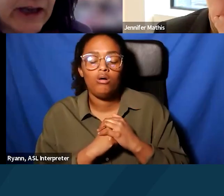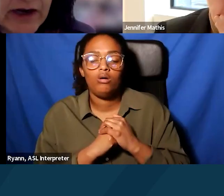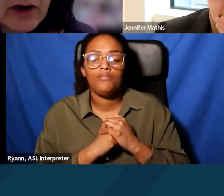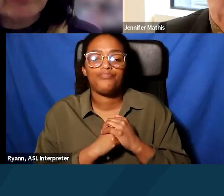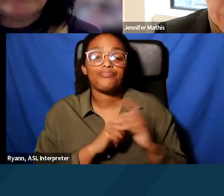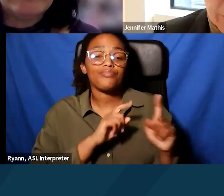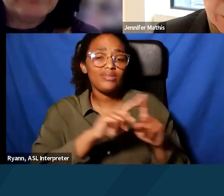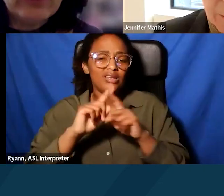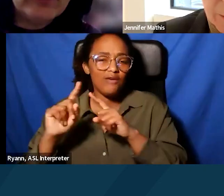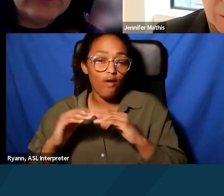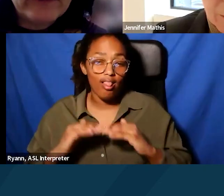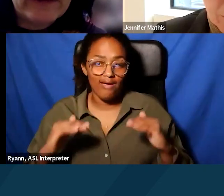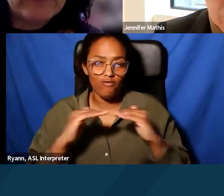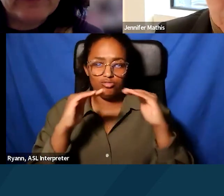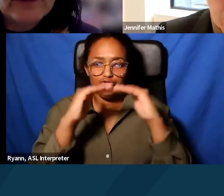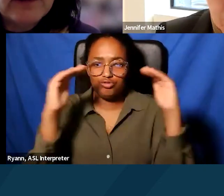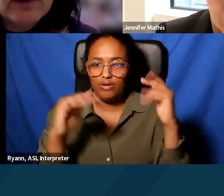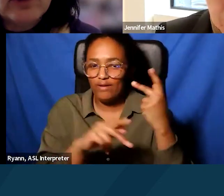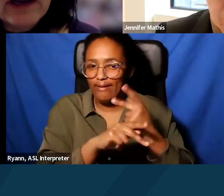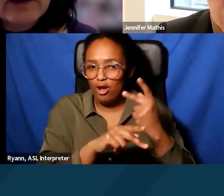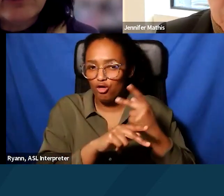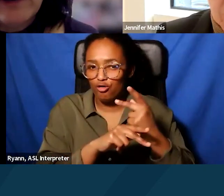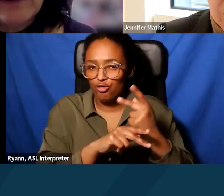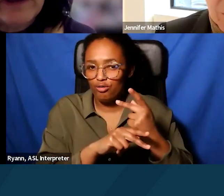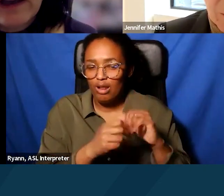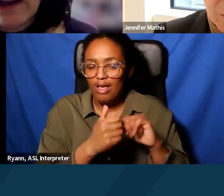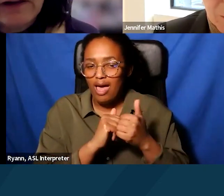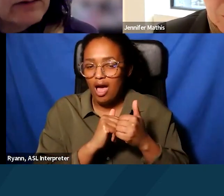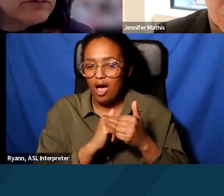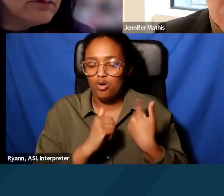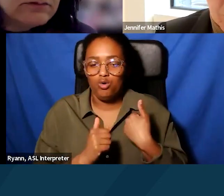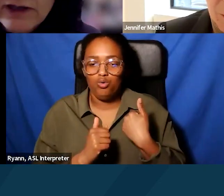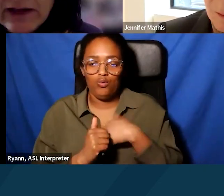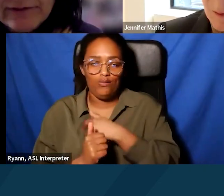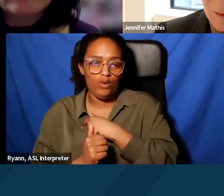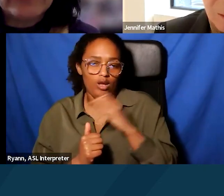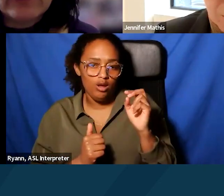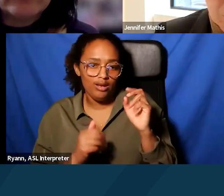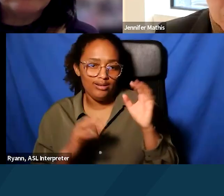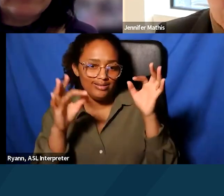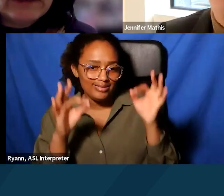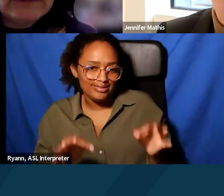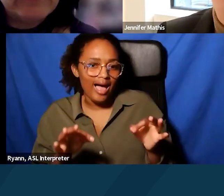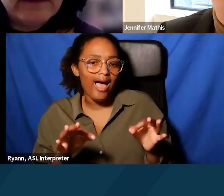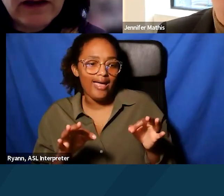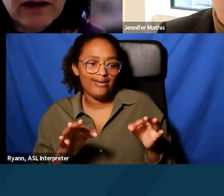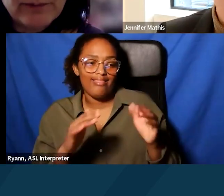of care and how do you assess or how do we decide what level of care someone needs?